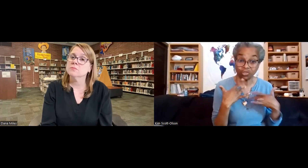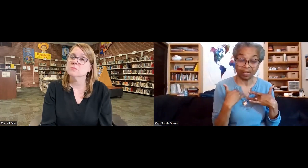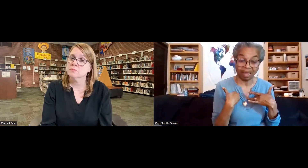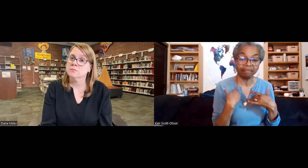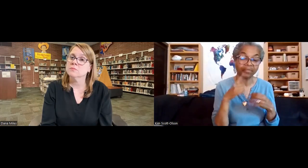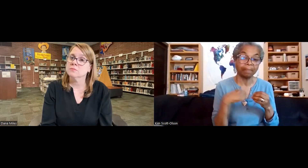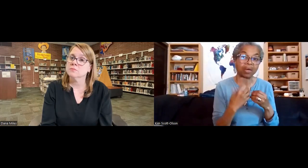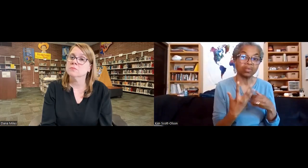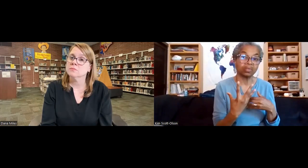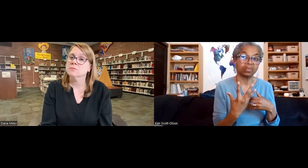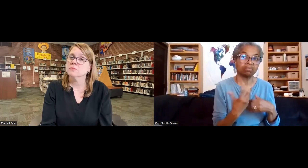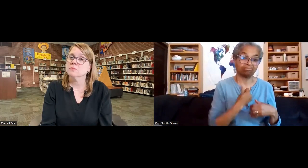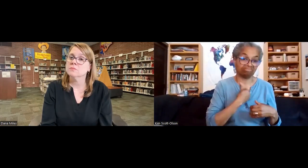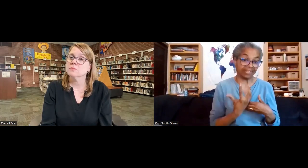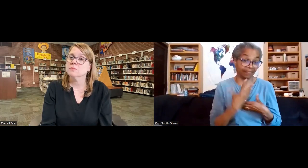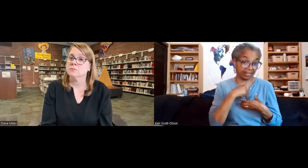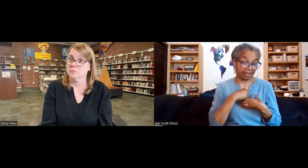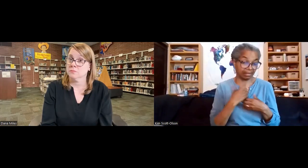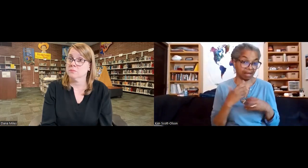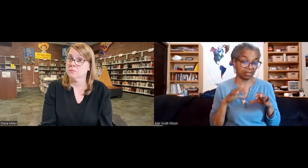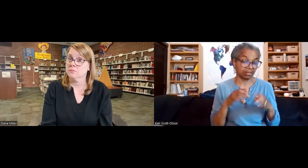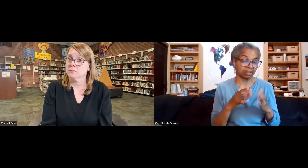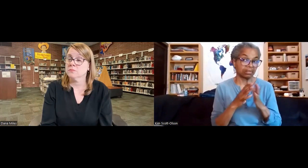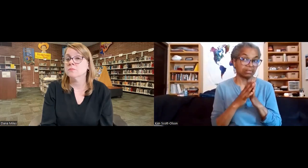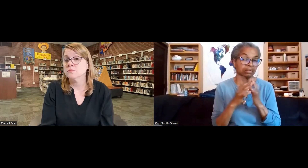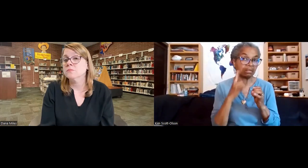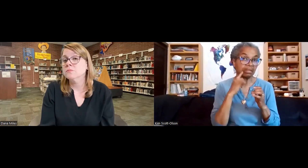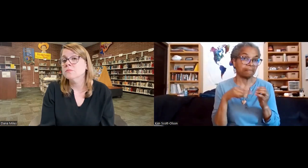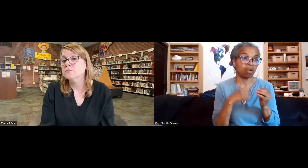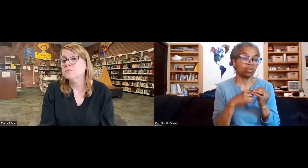One concern I have about self-contained classrooms